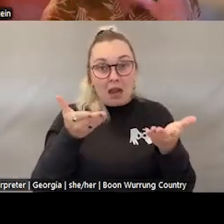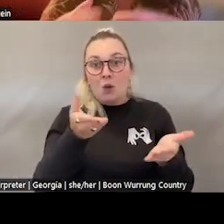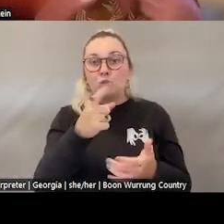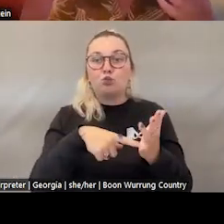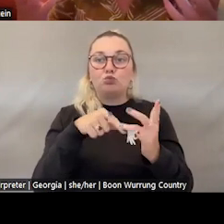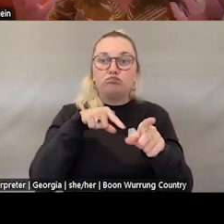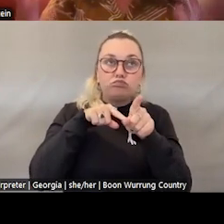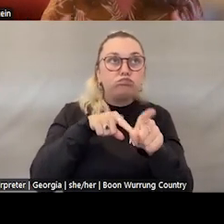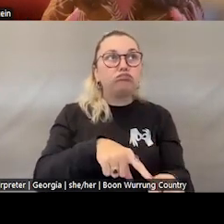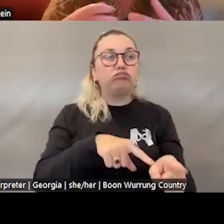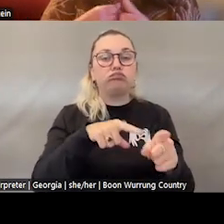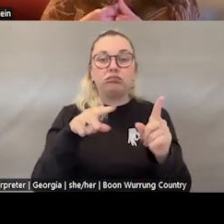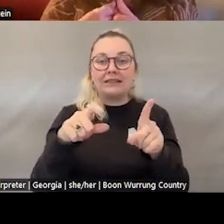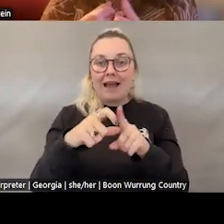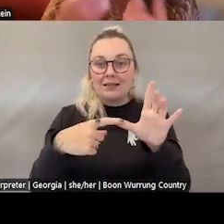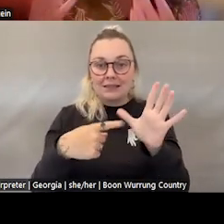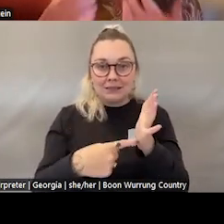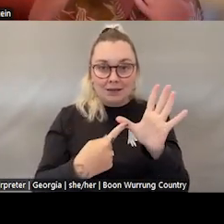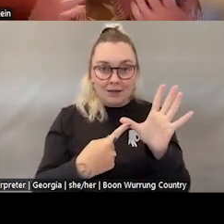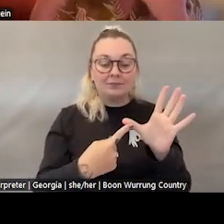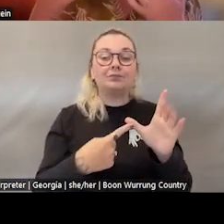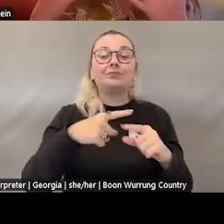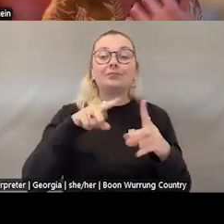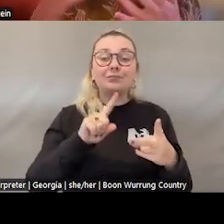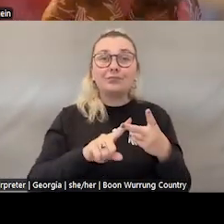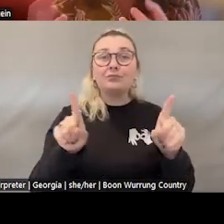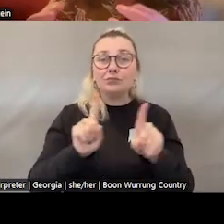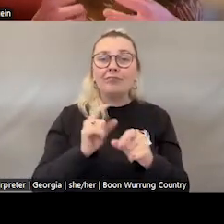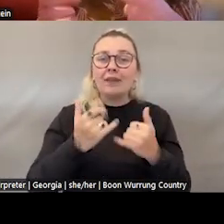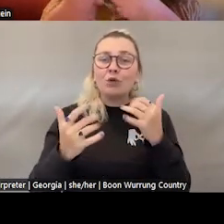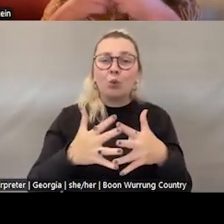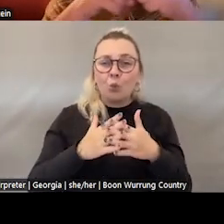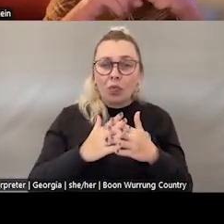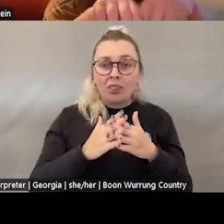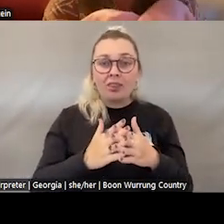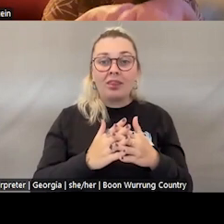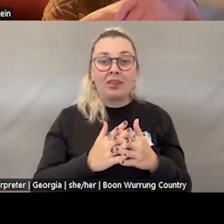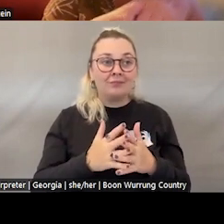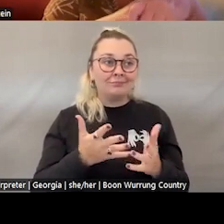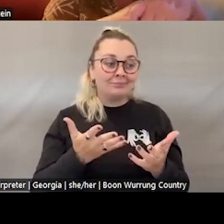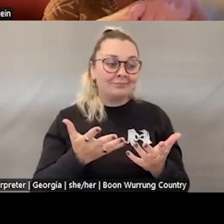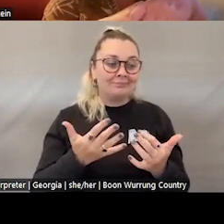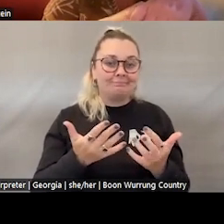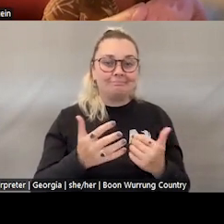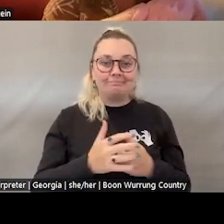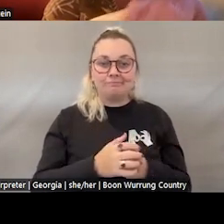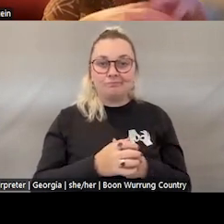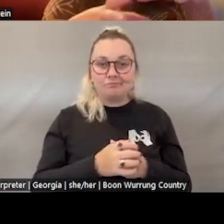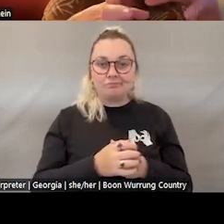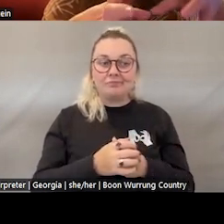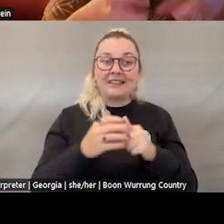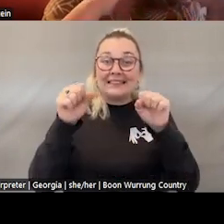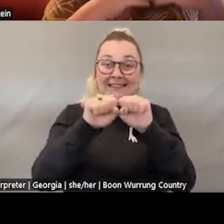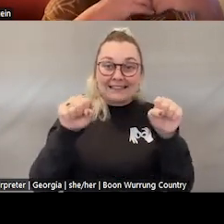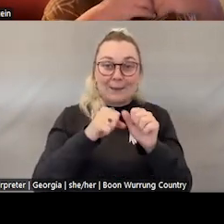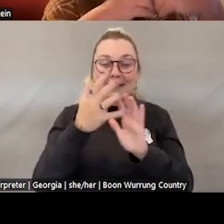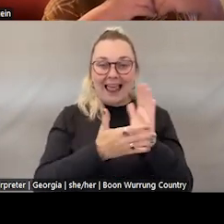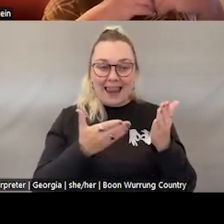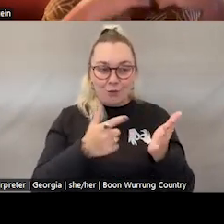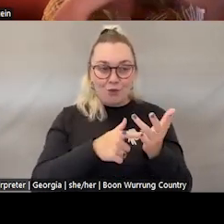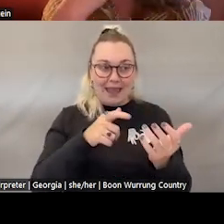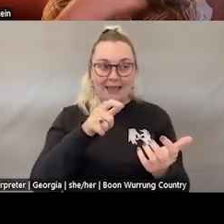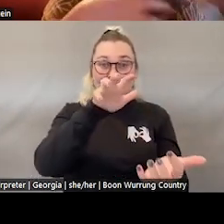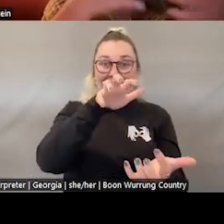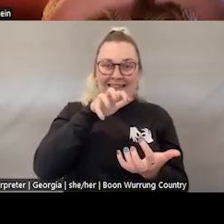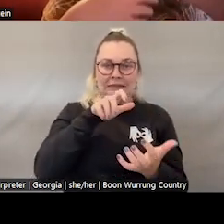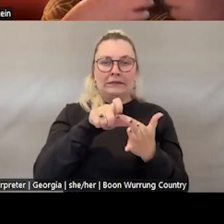track data, and also, very usefully, a system that allows you to extract the data running various